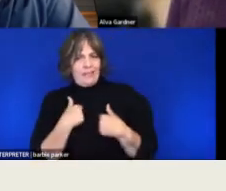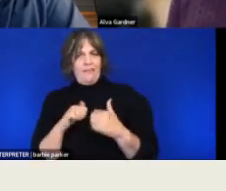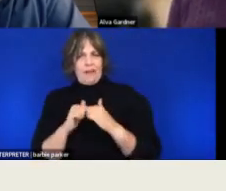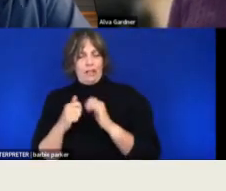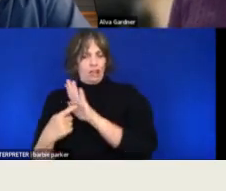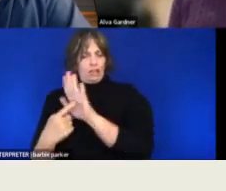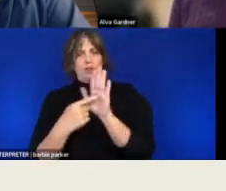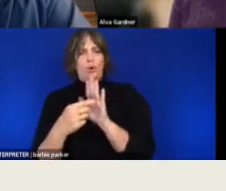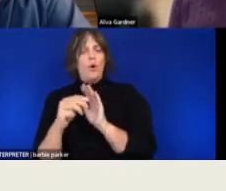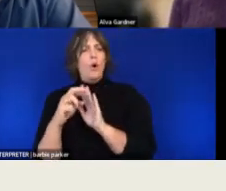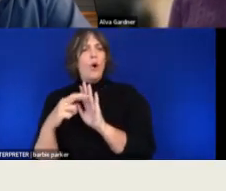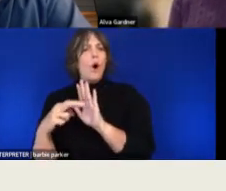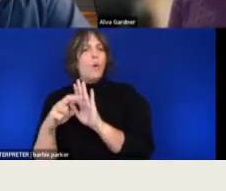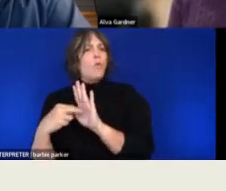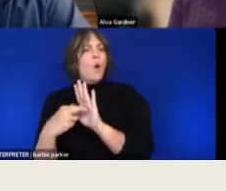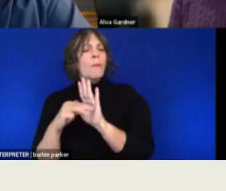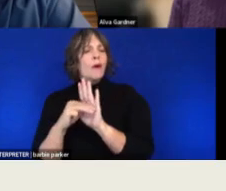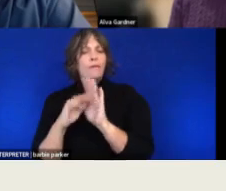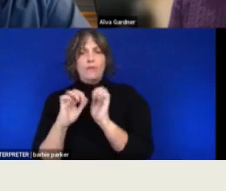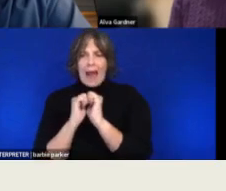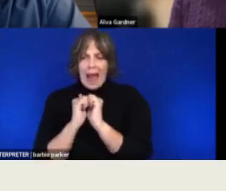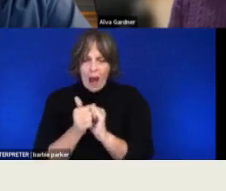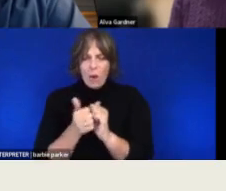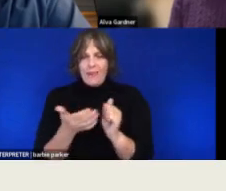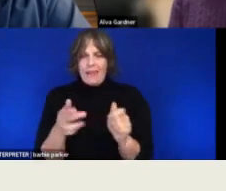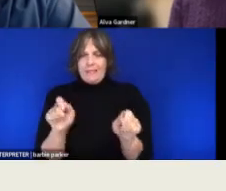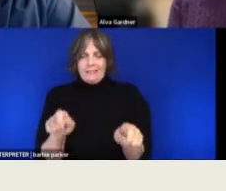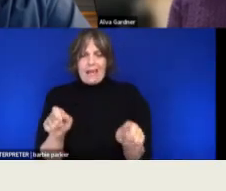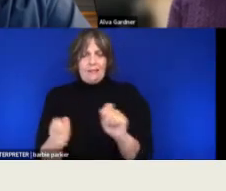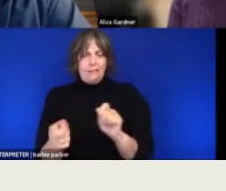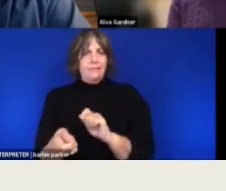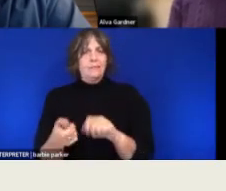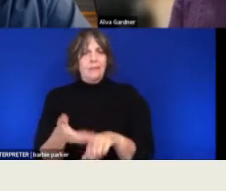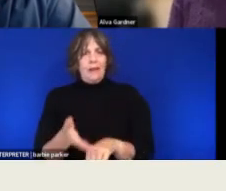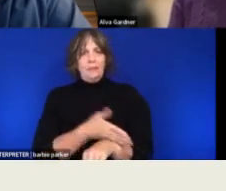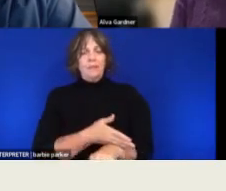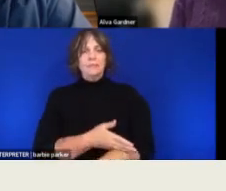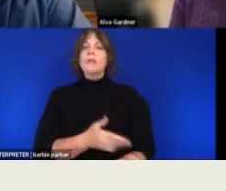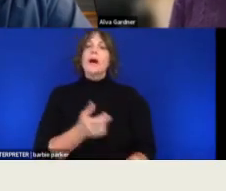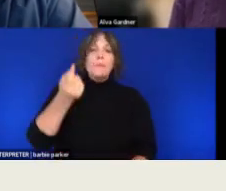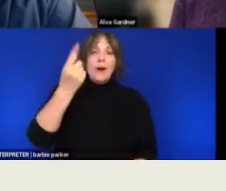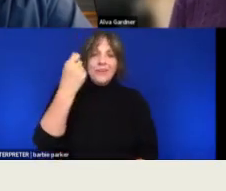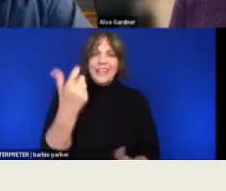happen. And of course, it's not all unicorn and roses, folks. You know what we really need to